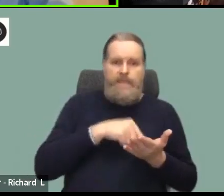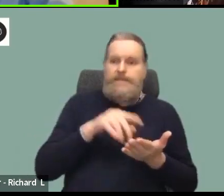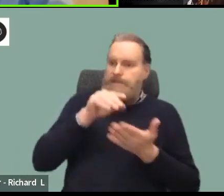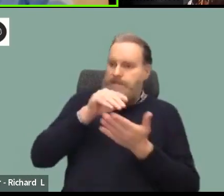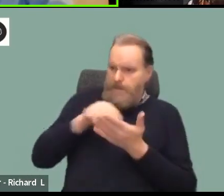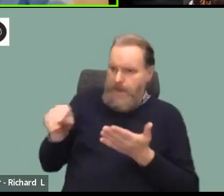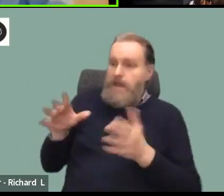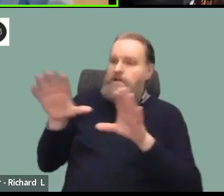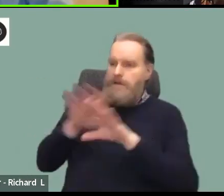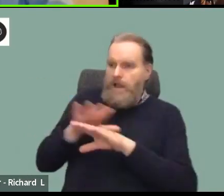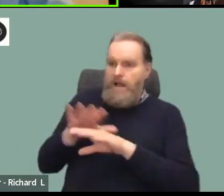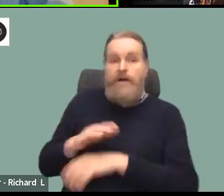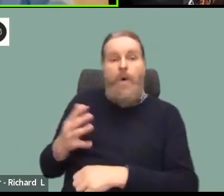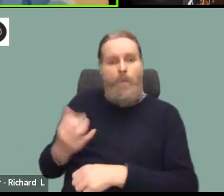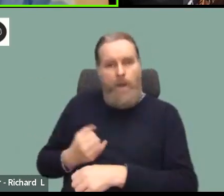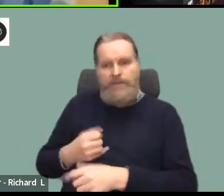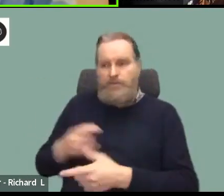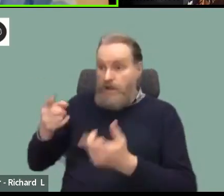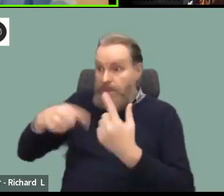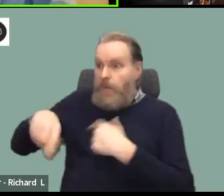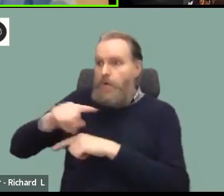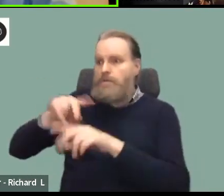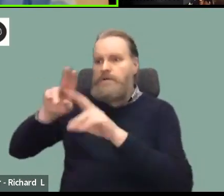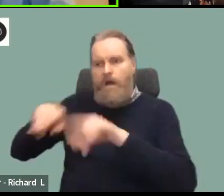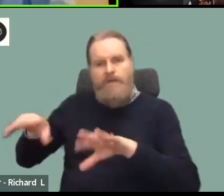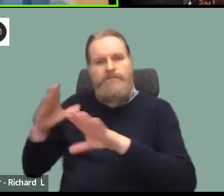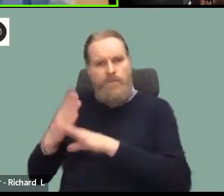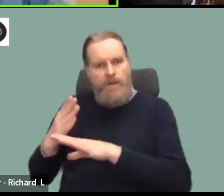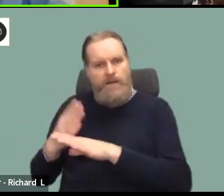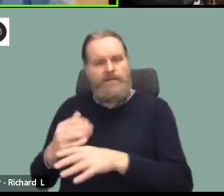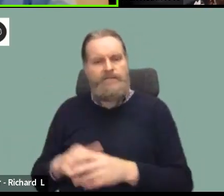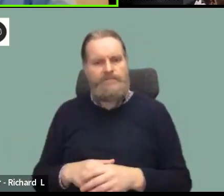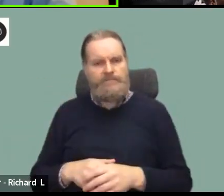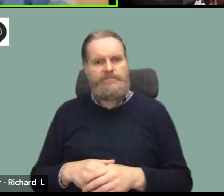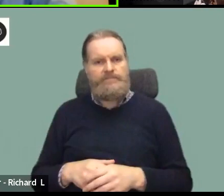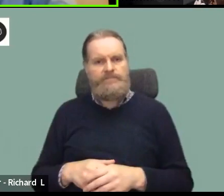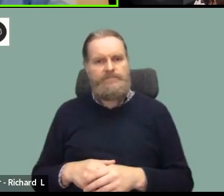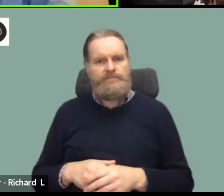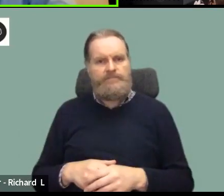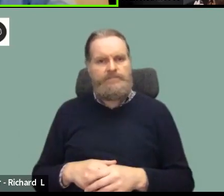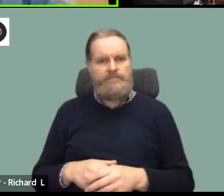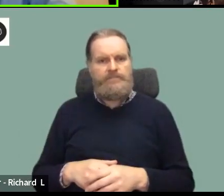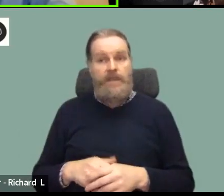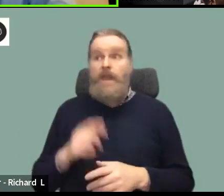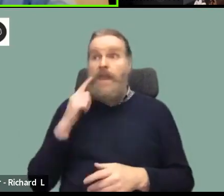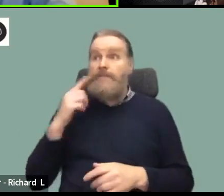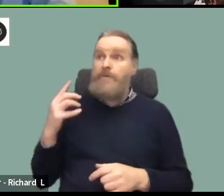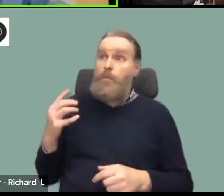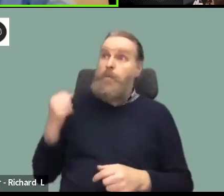end up anywhere else in the Union is not an extra tax. It is only to pay. strike strike pain and strike pain, and it would stop them strike pain, and it would stop